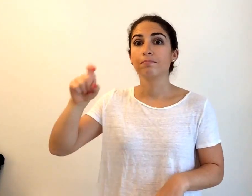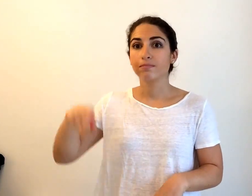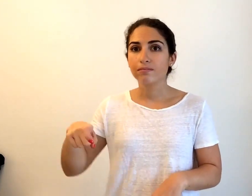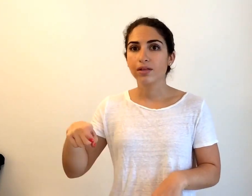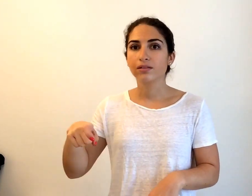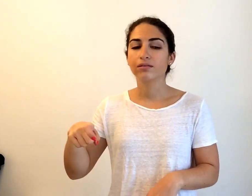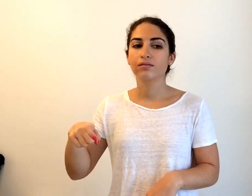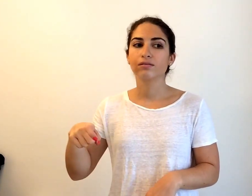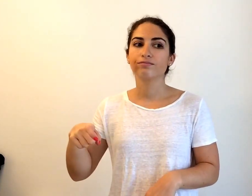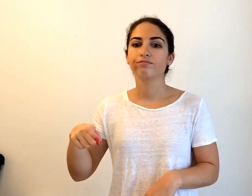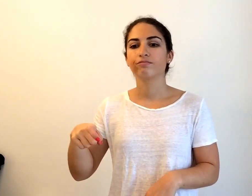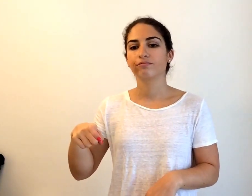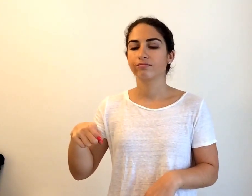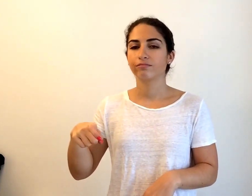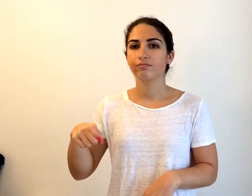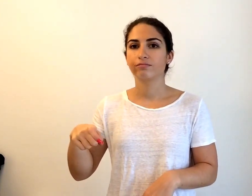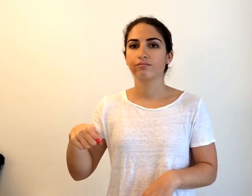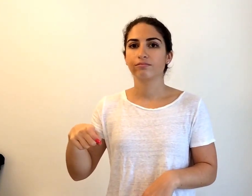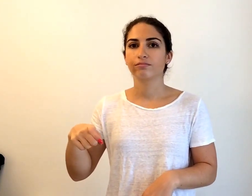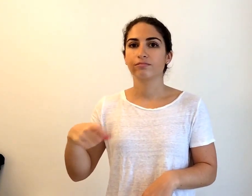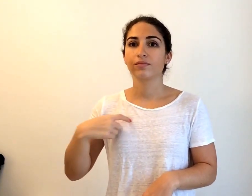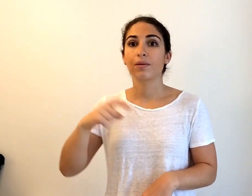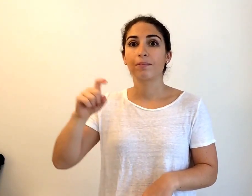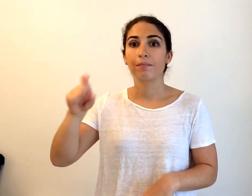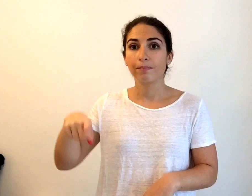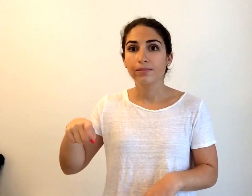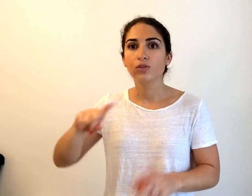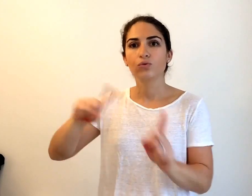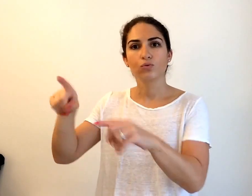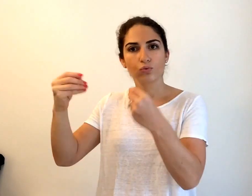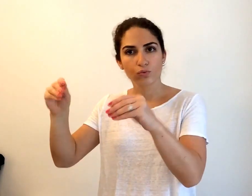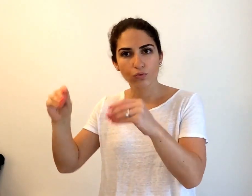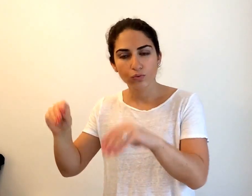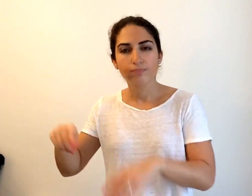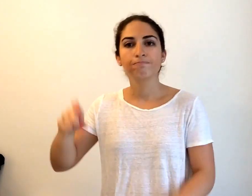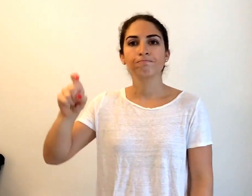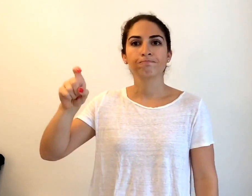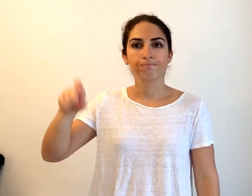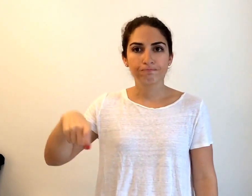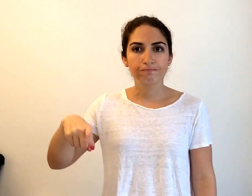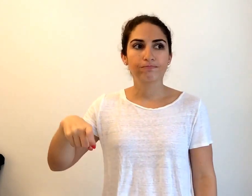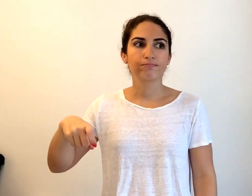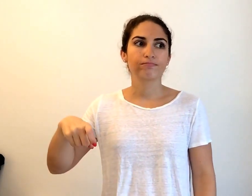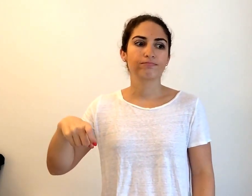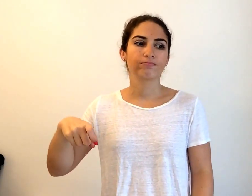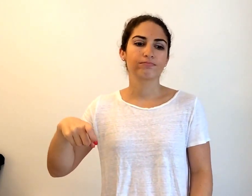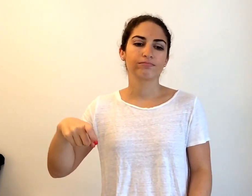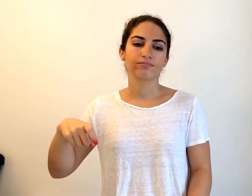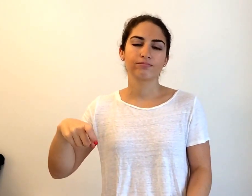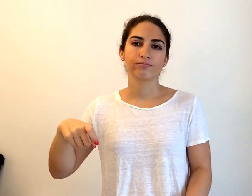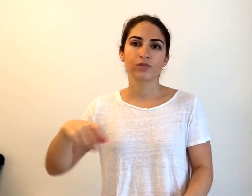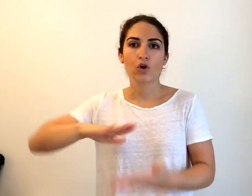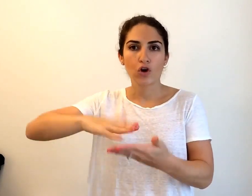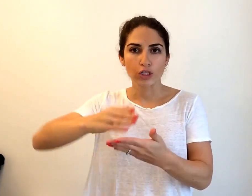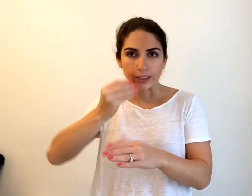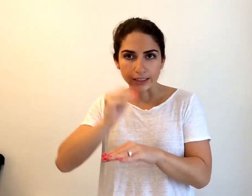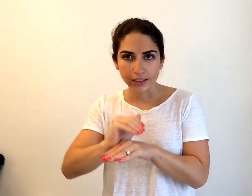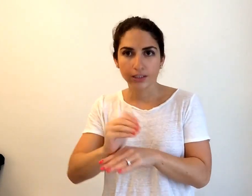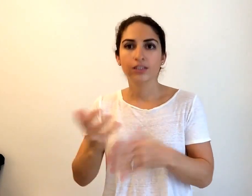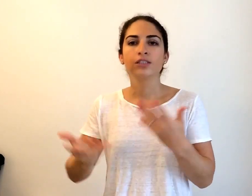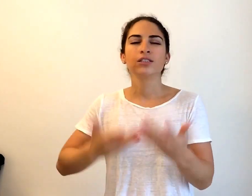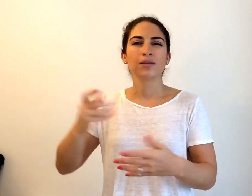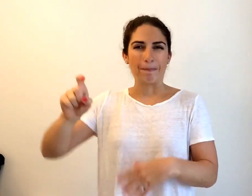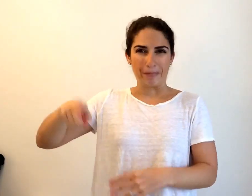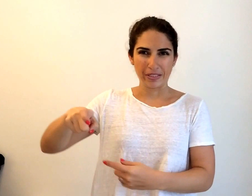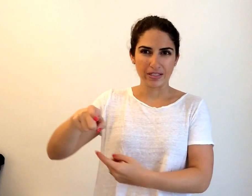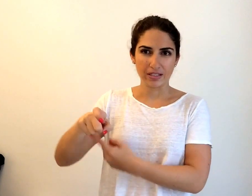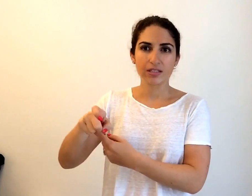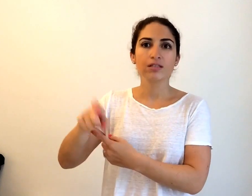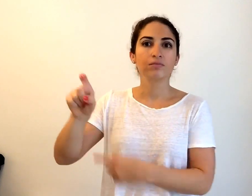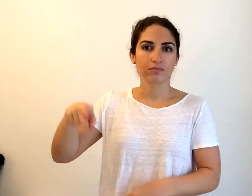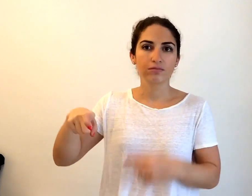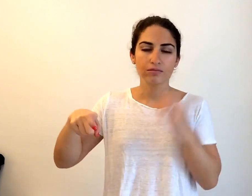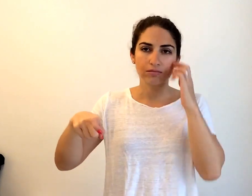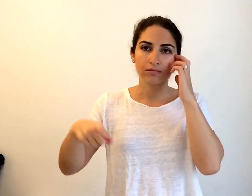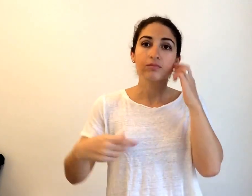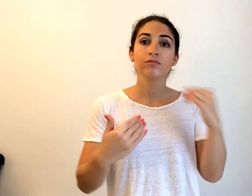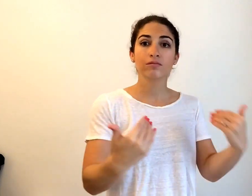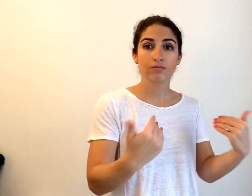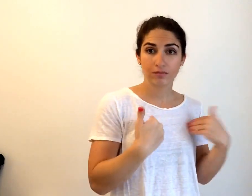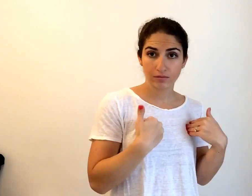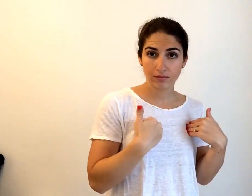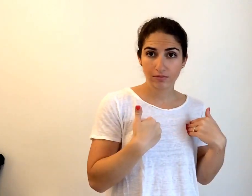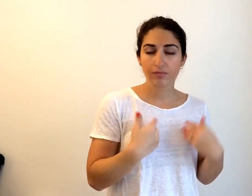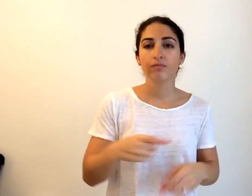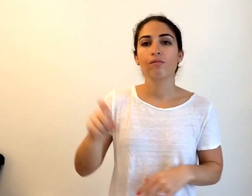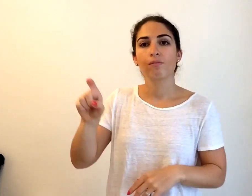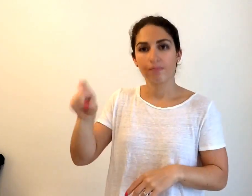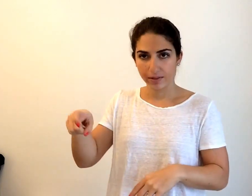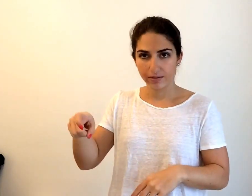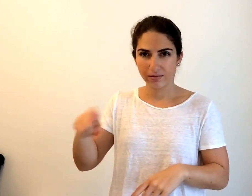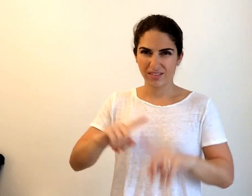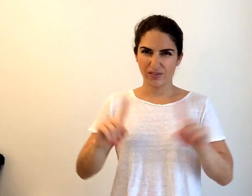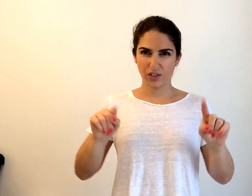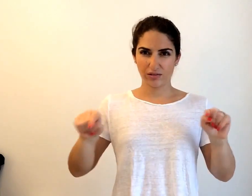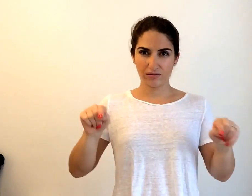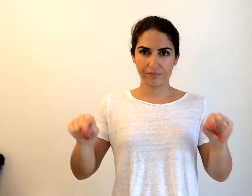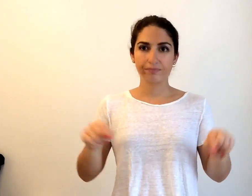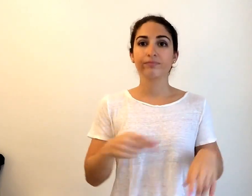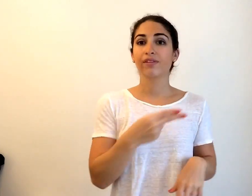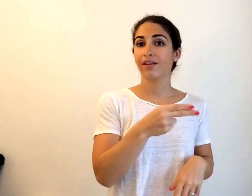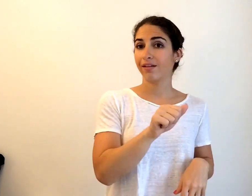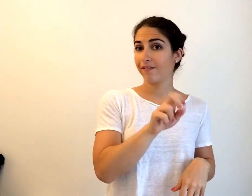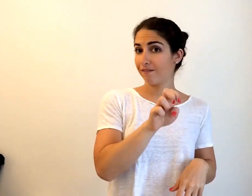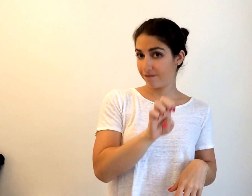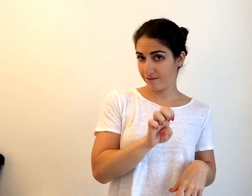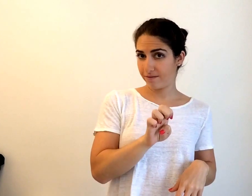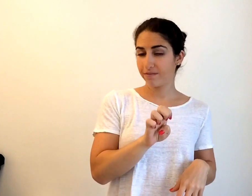Or I MUST cook dinner, MUST. So HAVE vs. HAVE-TO.